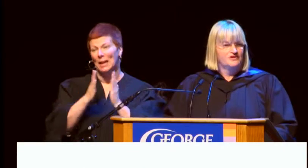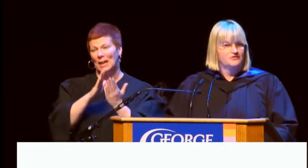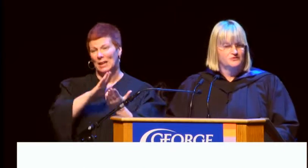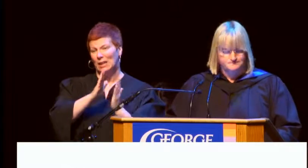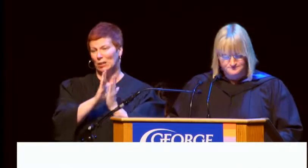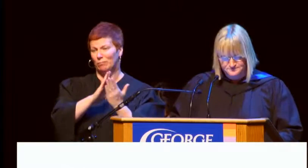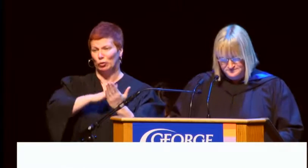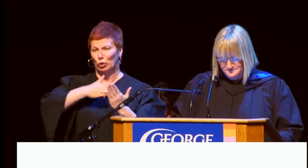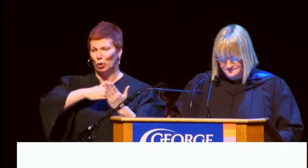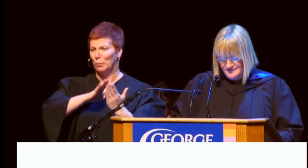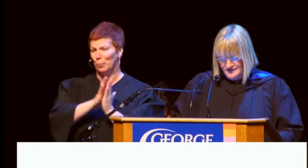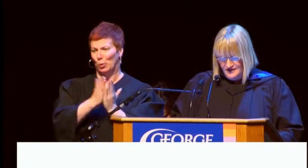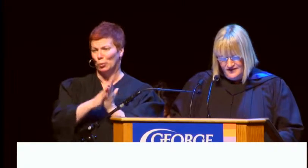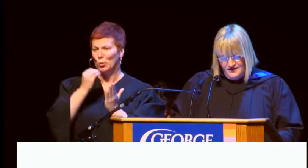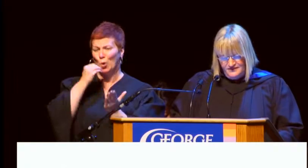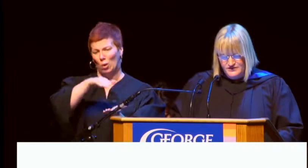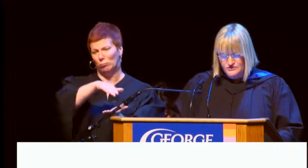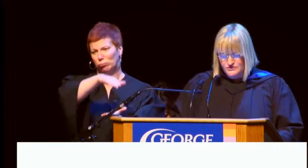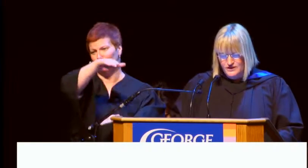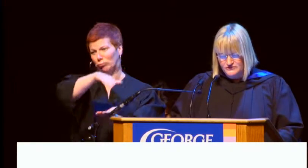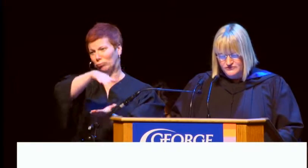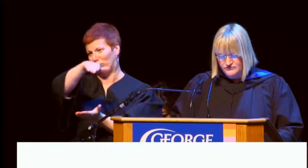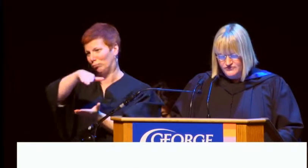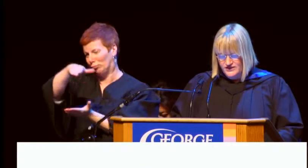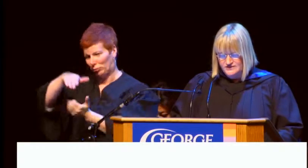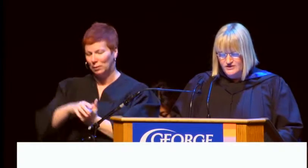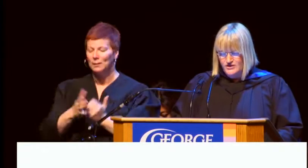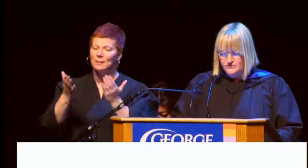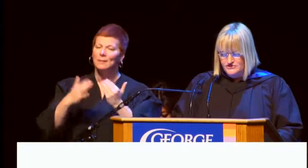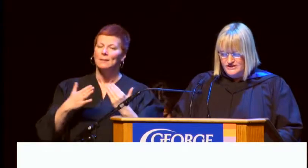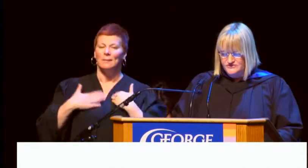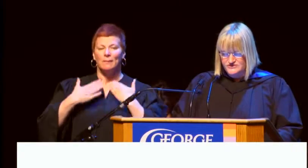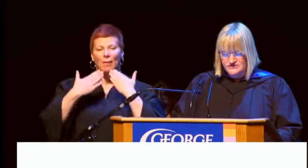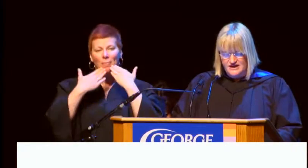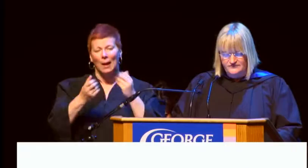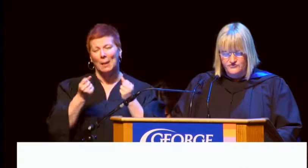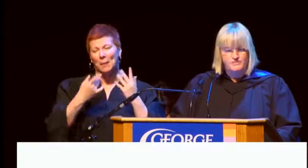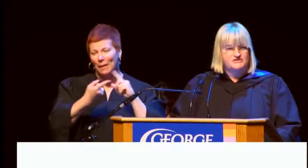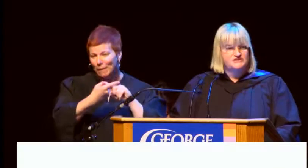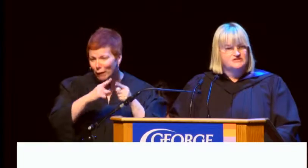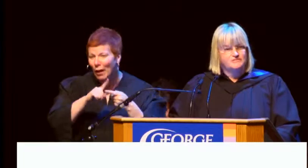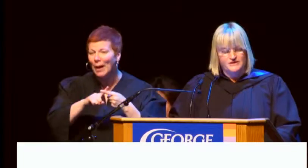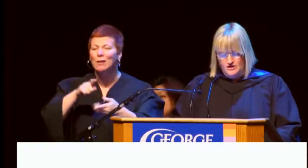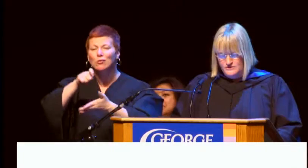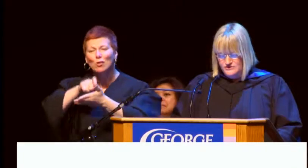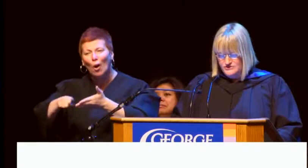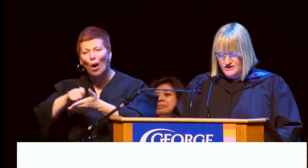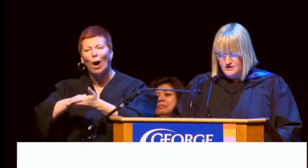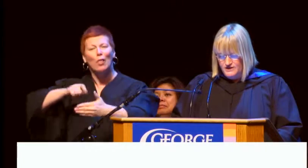THANK YOU TO A MULTITUDE OF FRIENDS, AUTHORS, STAFF AND CHEFS WHO HAVE HELPED OUT,